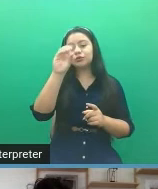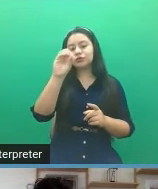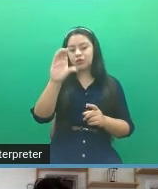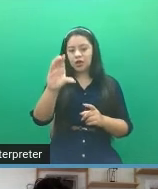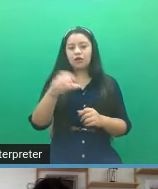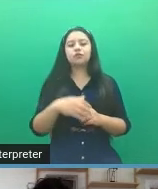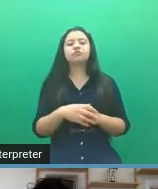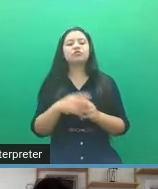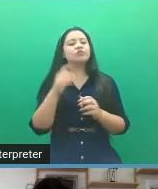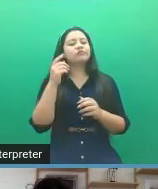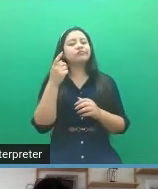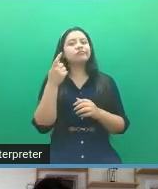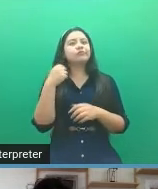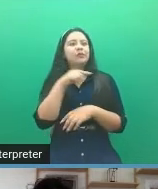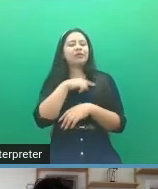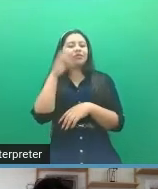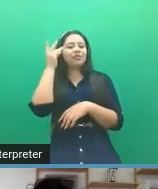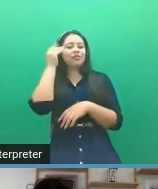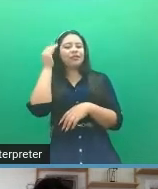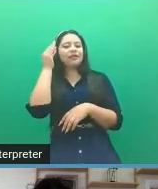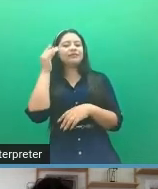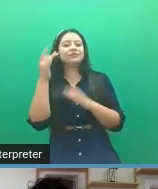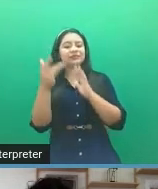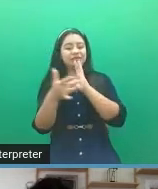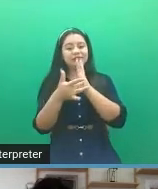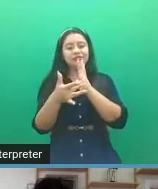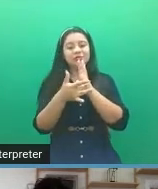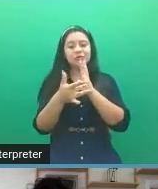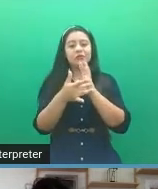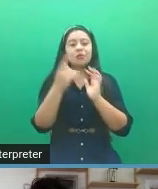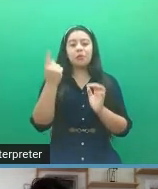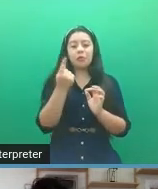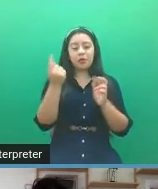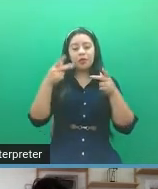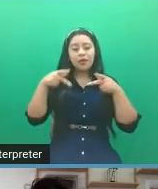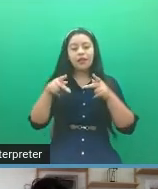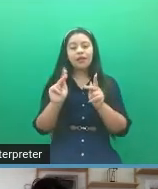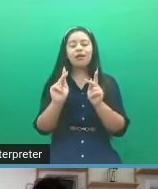consider things digitally because that's only going to allow us to distribute that information